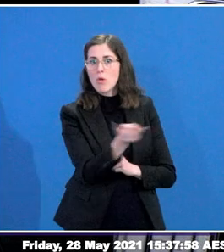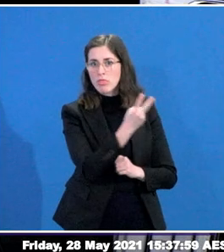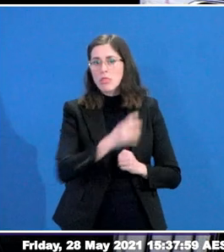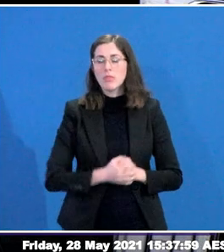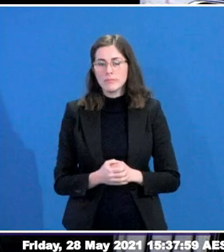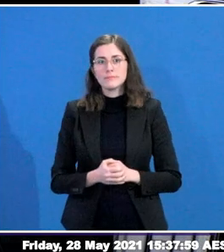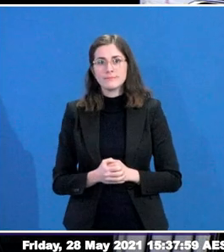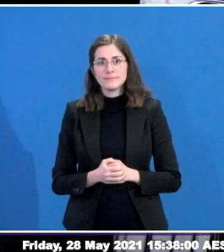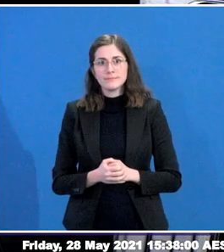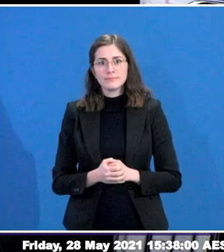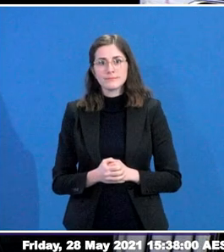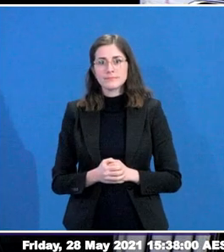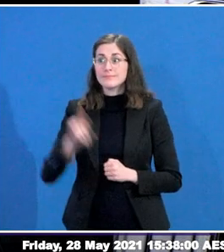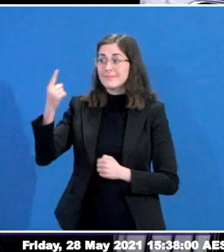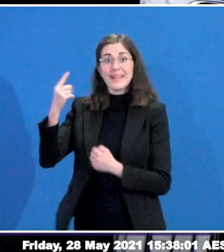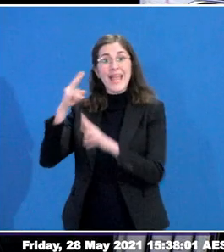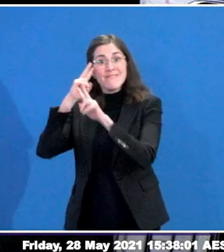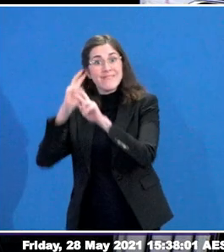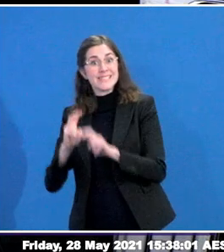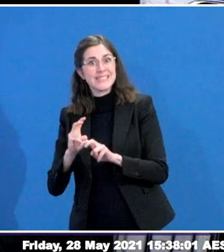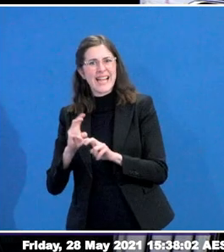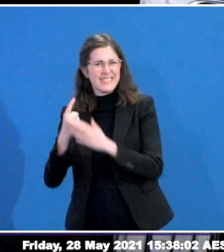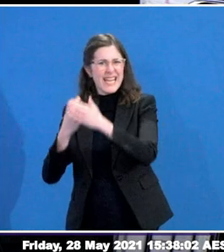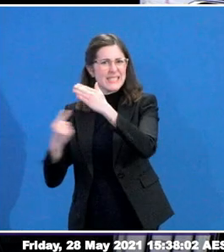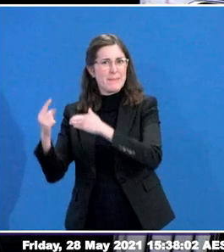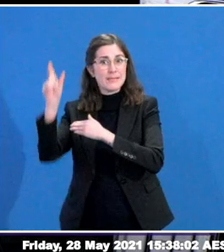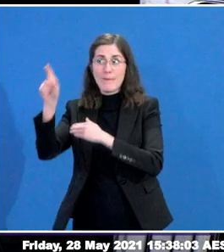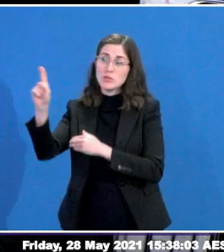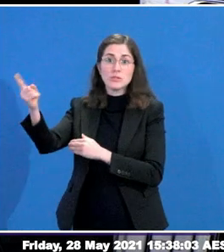The investigator, as we have heard, appointed by Sunnyfield, sustained